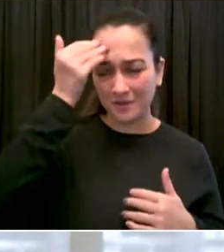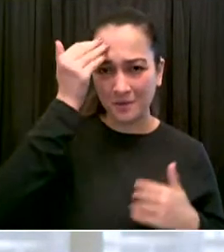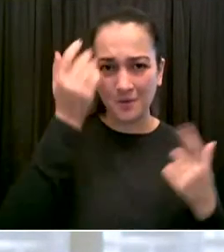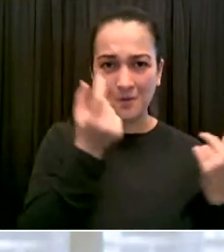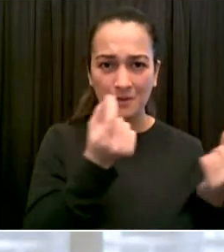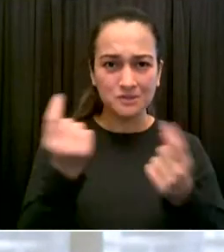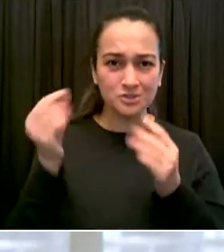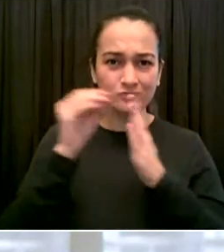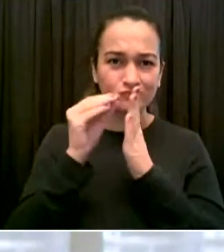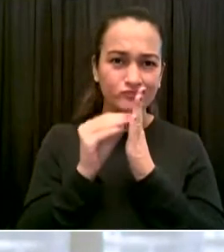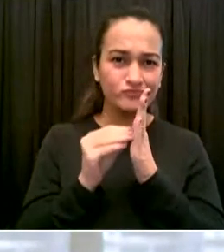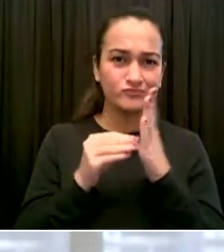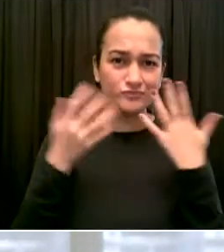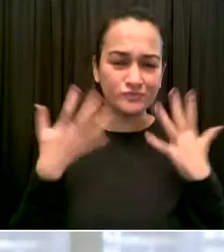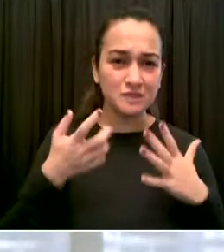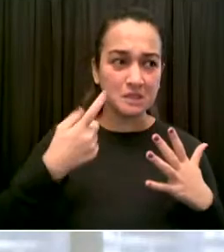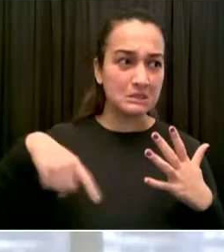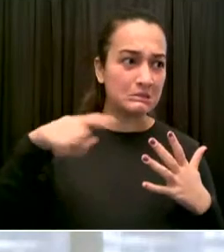CORRECT. WE ARE FULLY STAFFED. THE SITUATION ROOM IS HANDLING